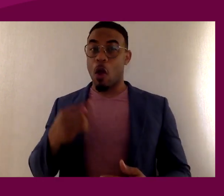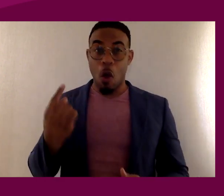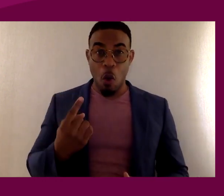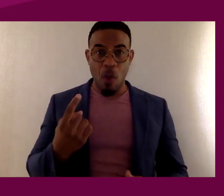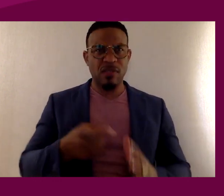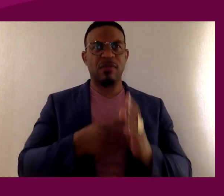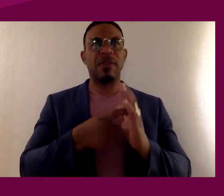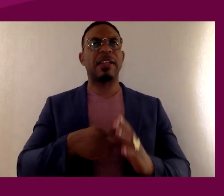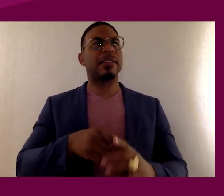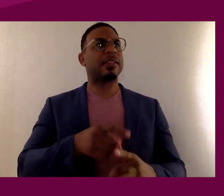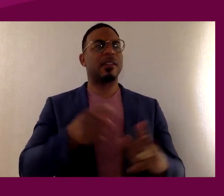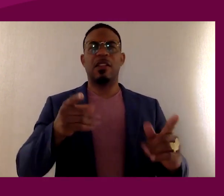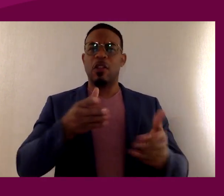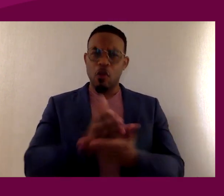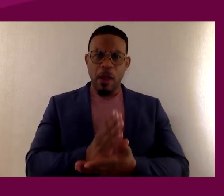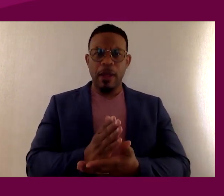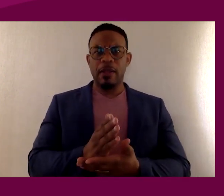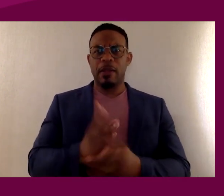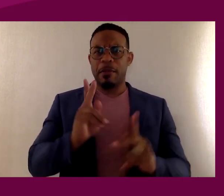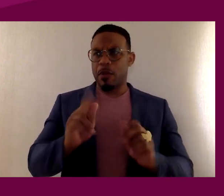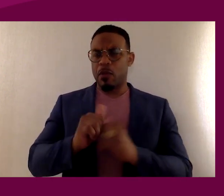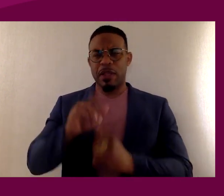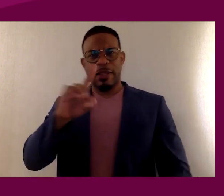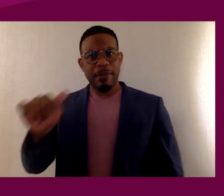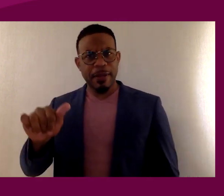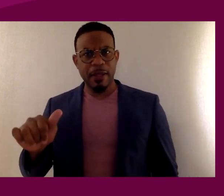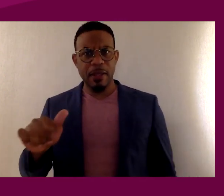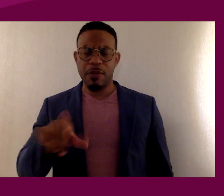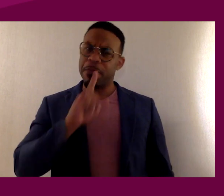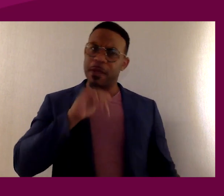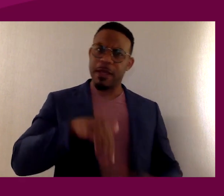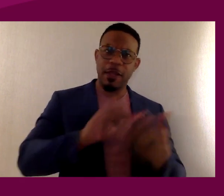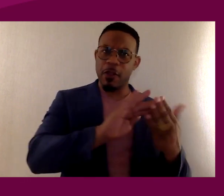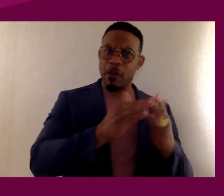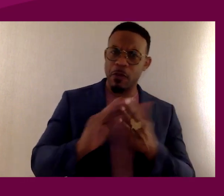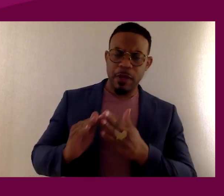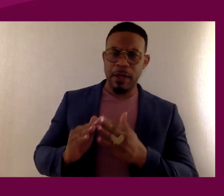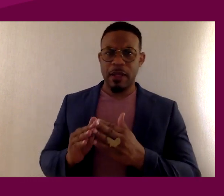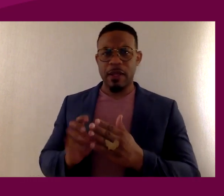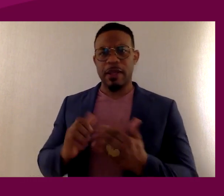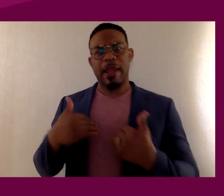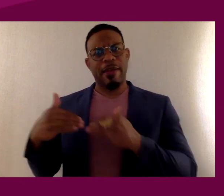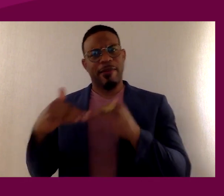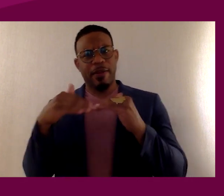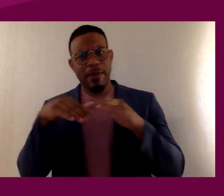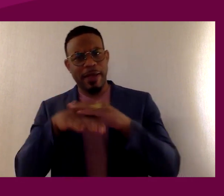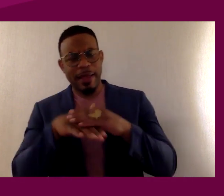always confronting, always demanding the rights of persons with disabilities to be in the community,